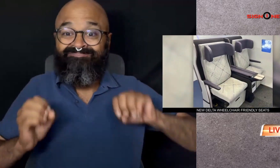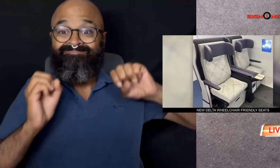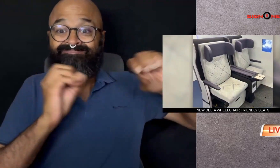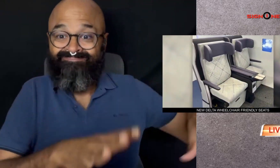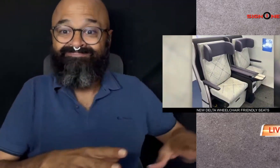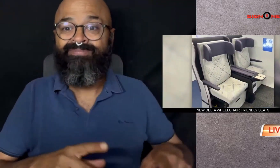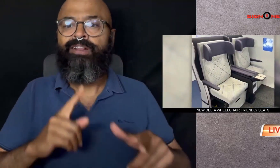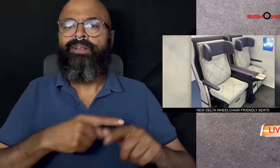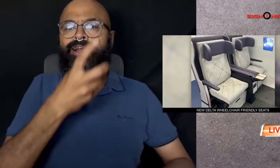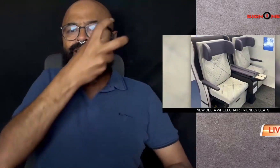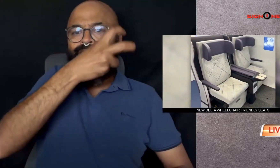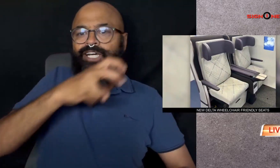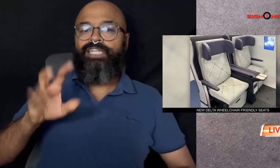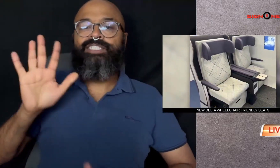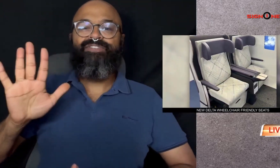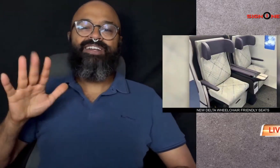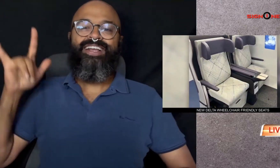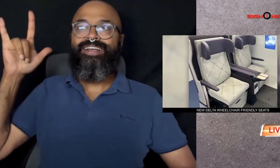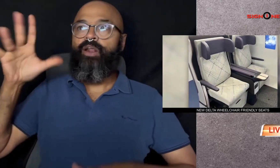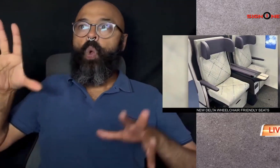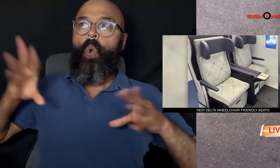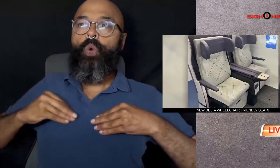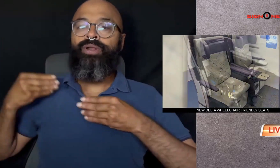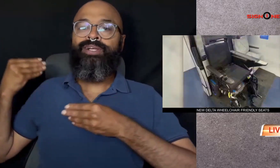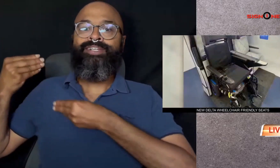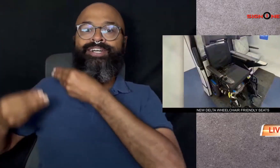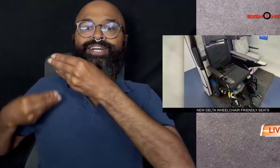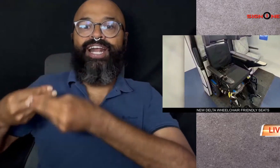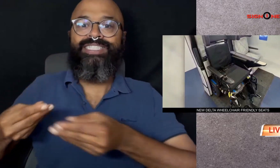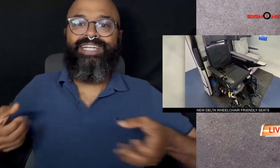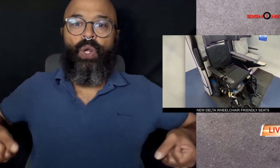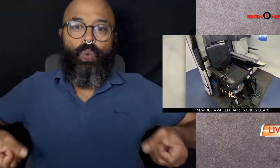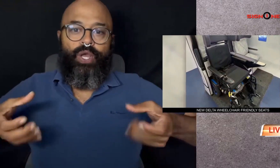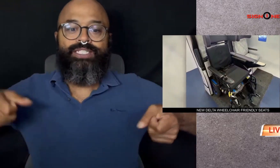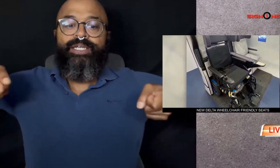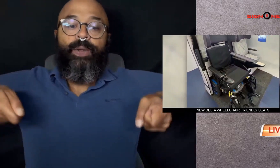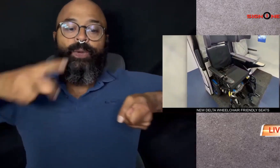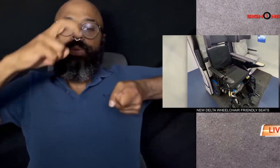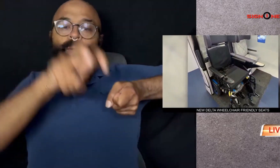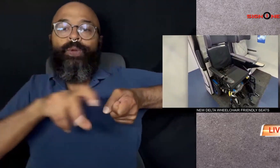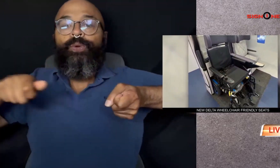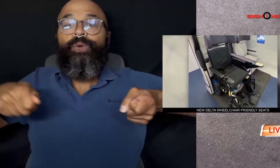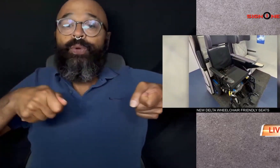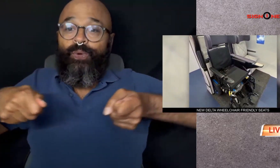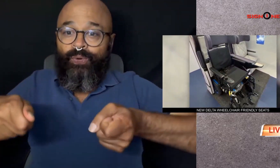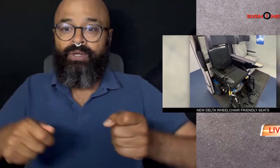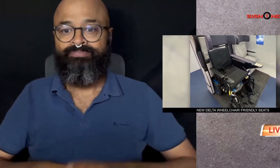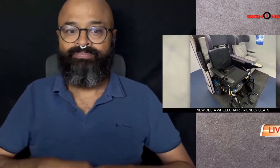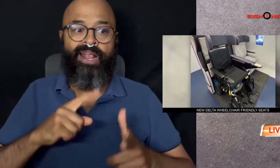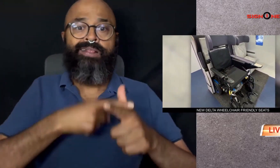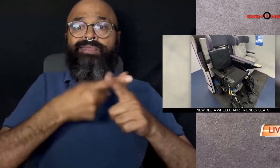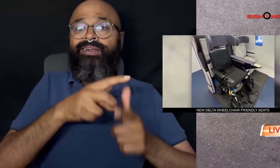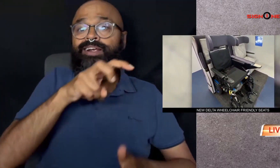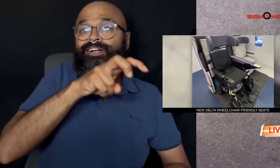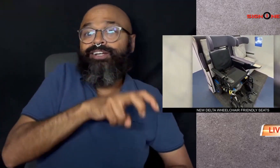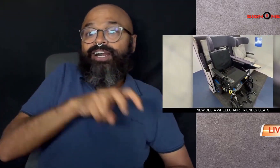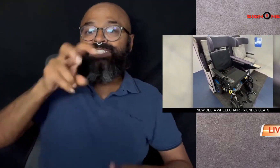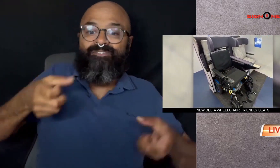those in transfer to an airline owned traditional wheelchair then transfered again to their seats